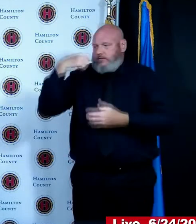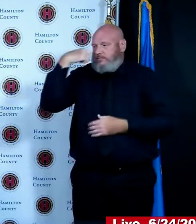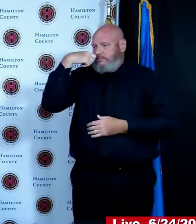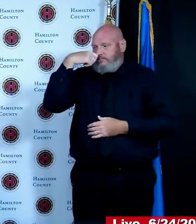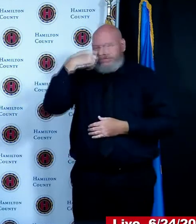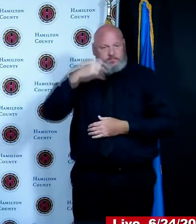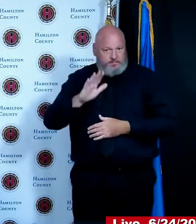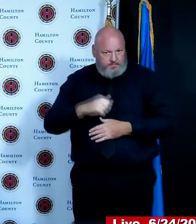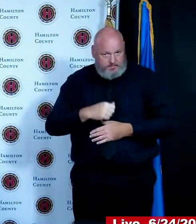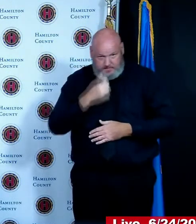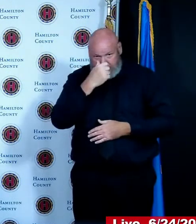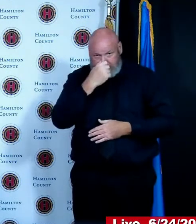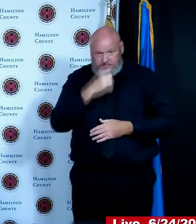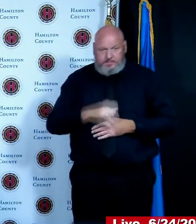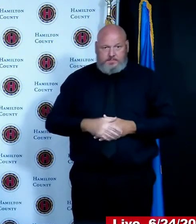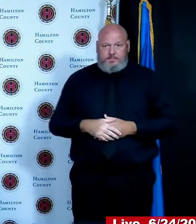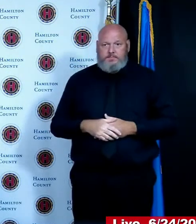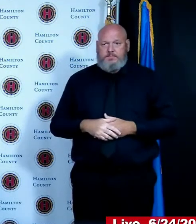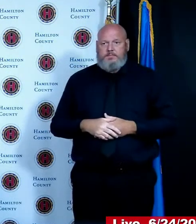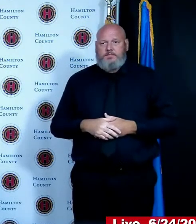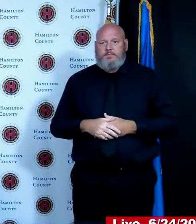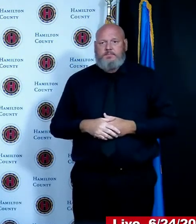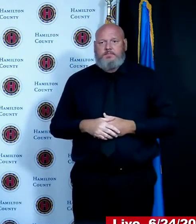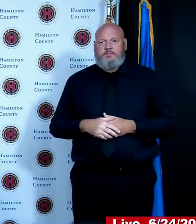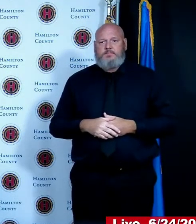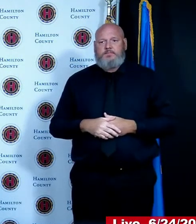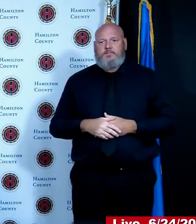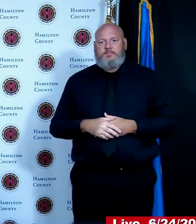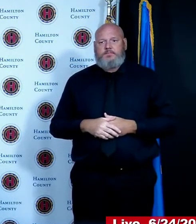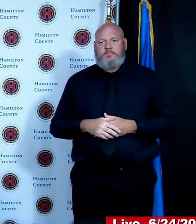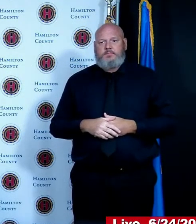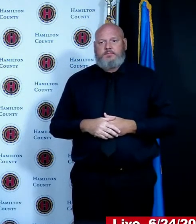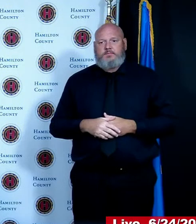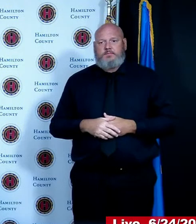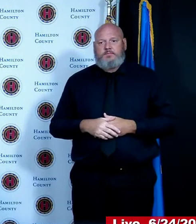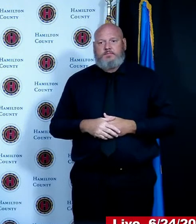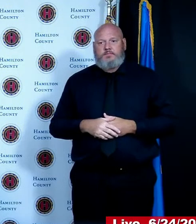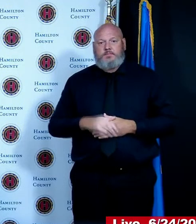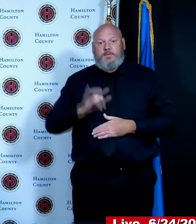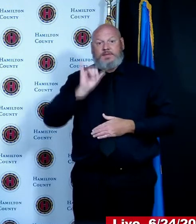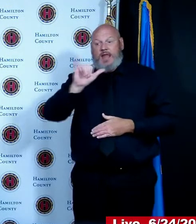that happening in the county in these hotspot areas so look for those pop-up